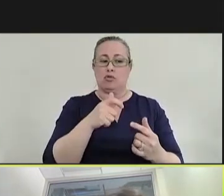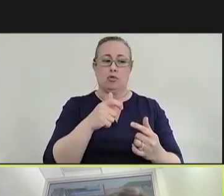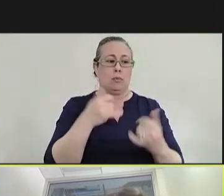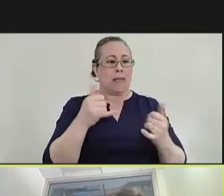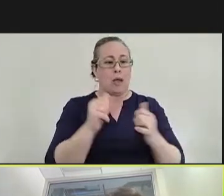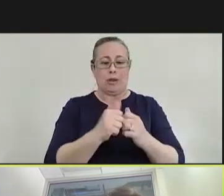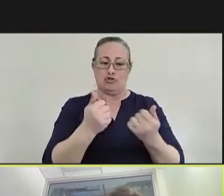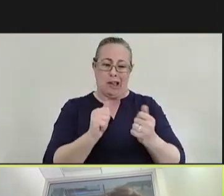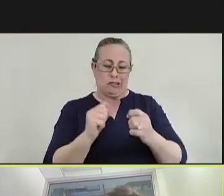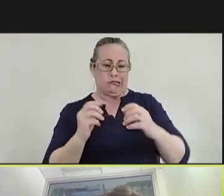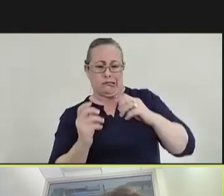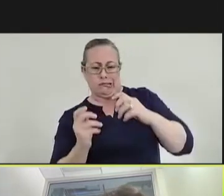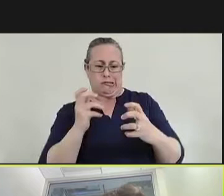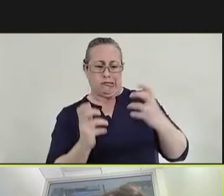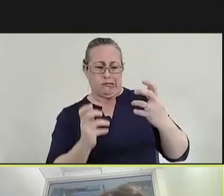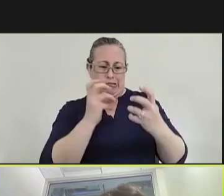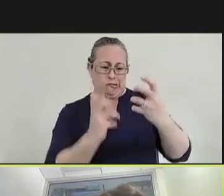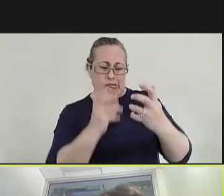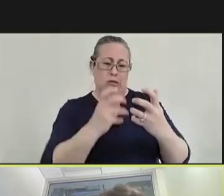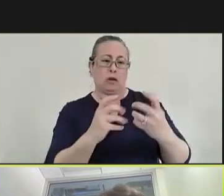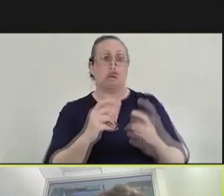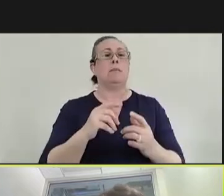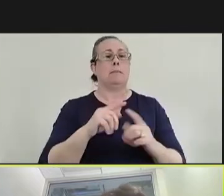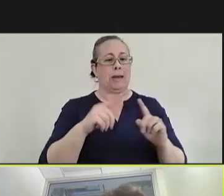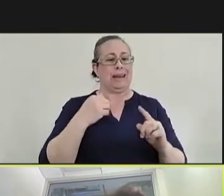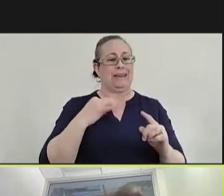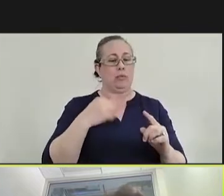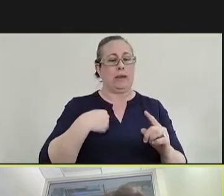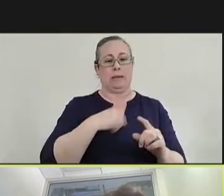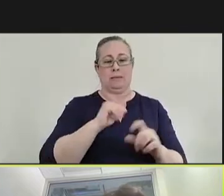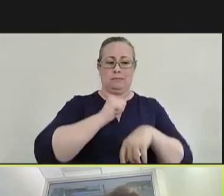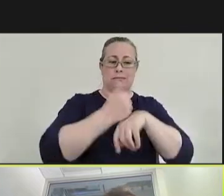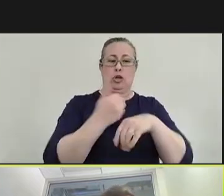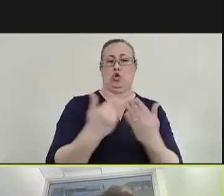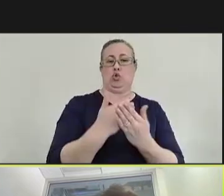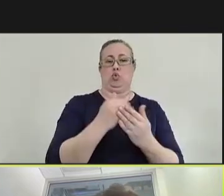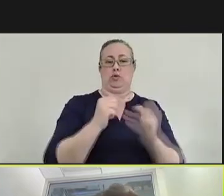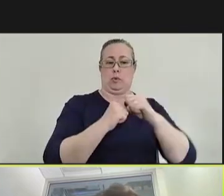new supporting structure. And one advantage of this is that there are some germline targeting